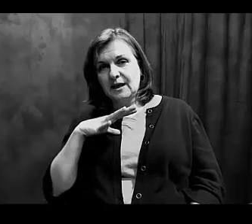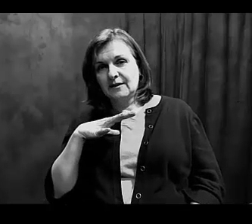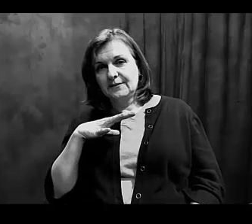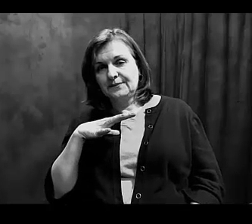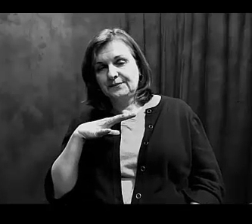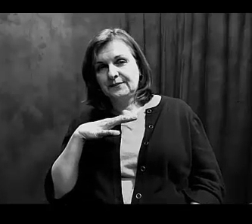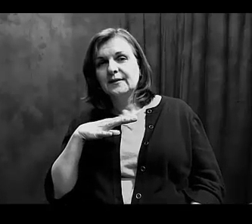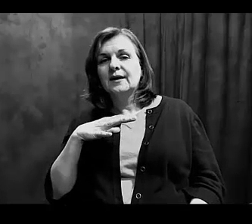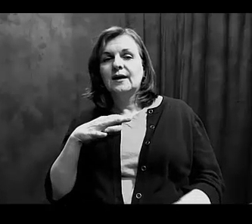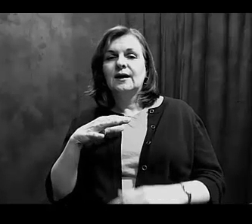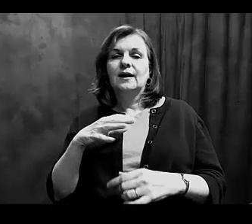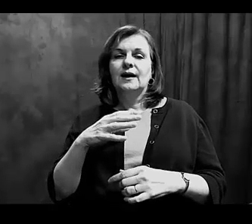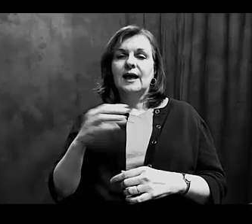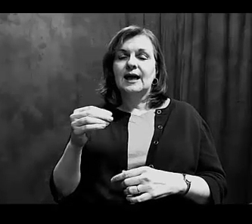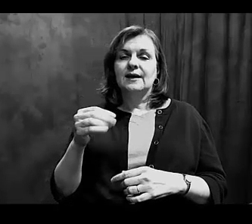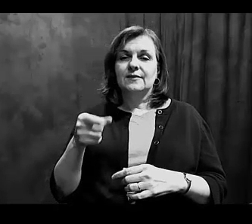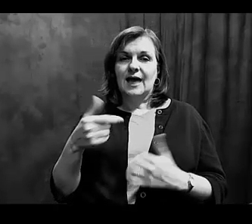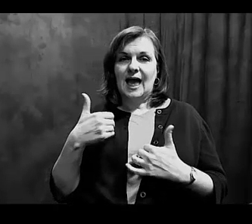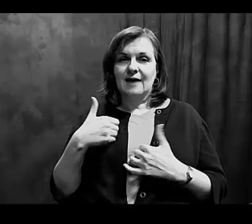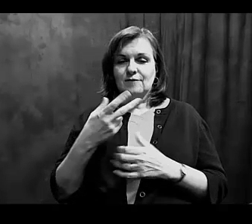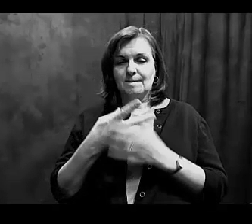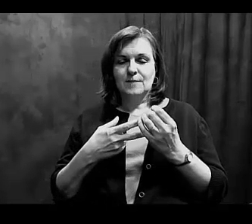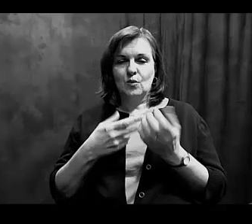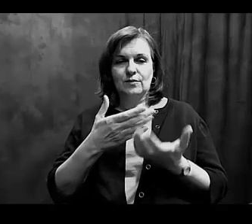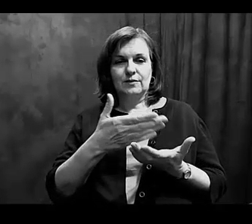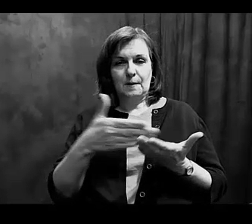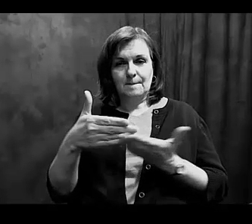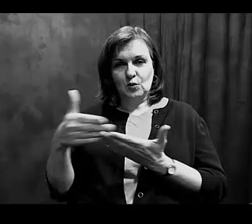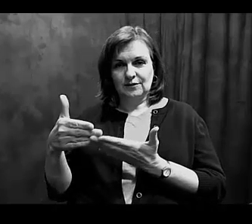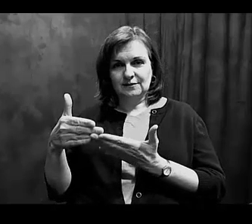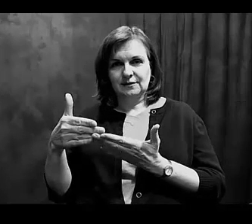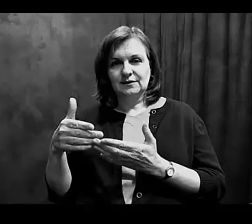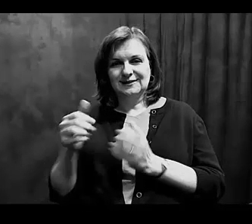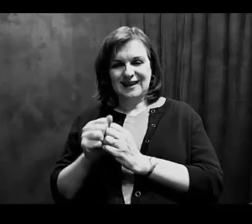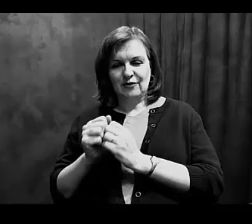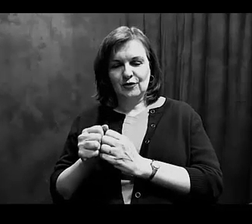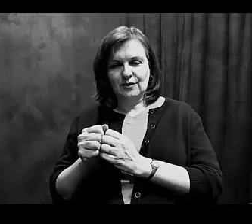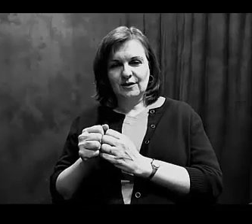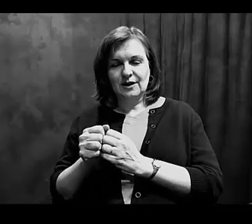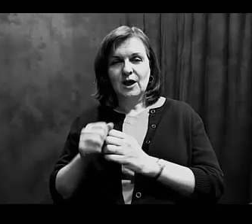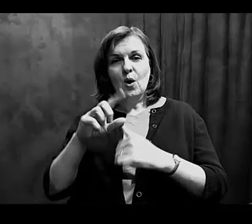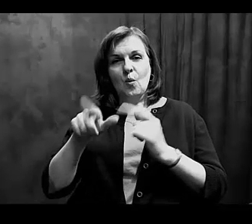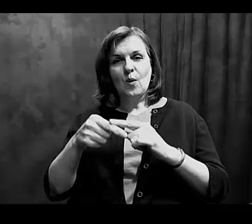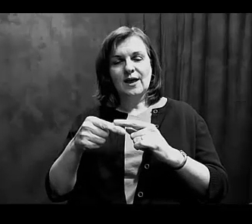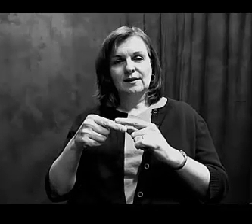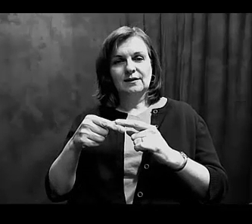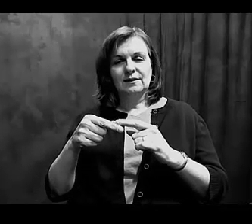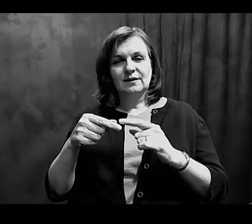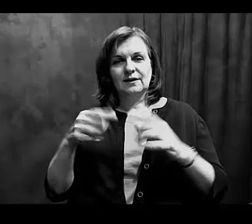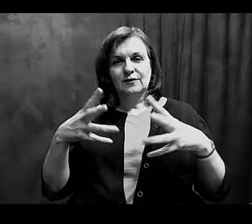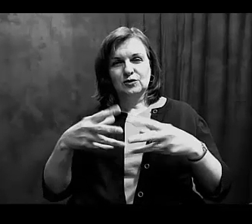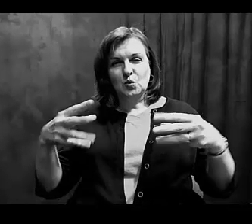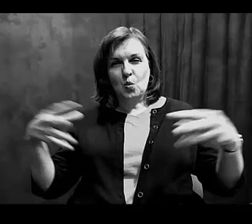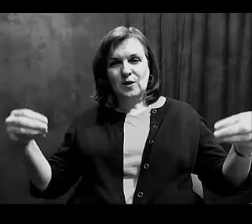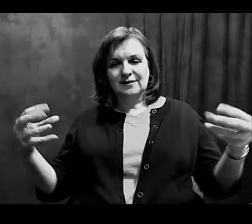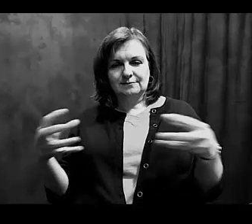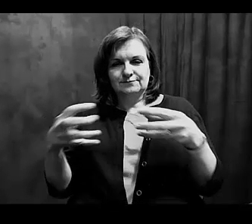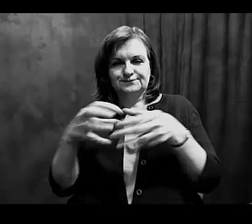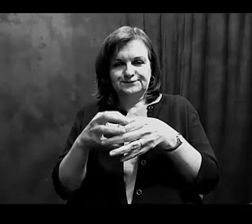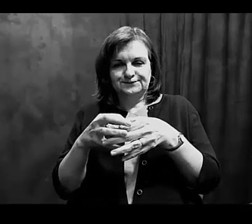and carry those components together. They actually decide when they join together in squid love